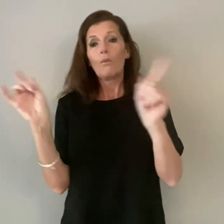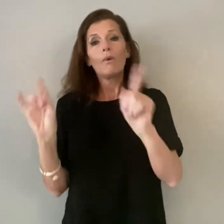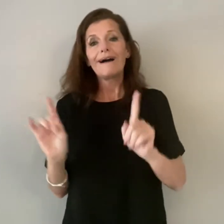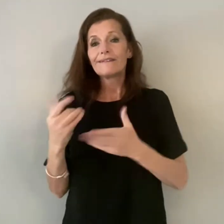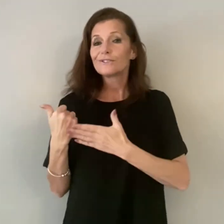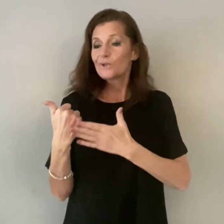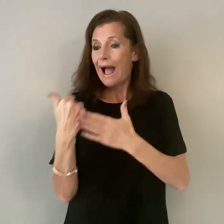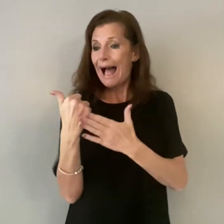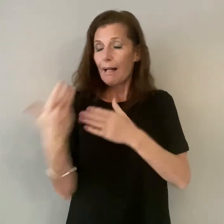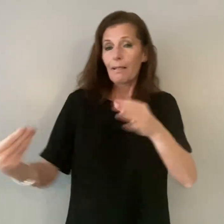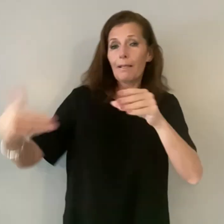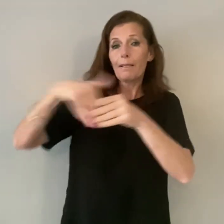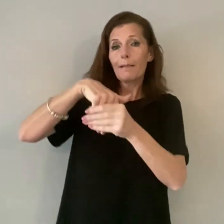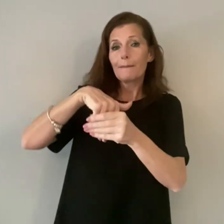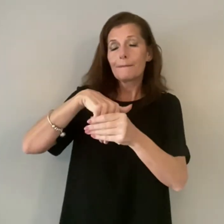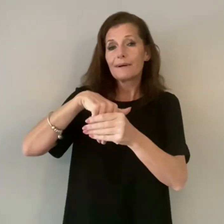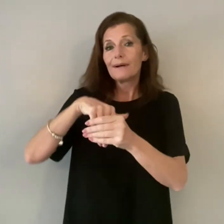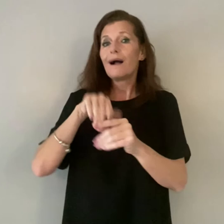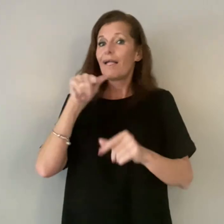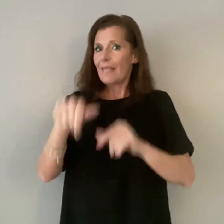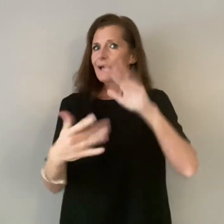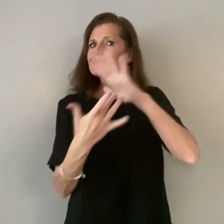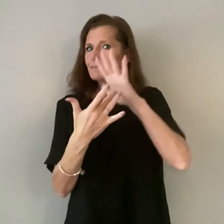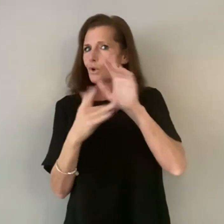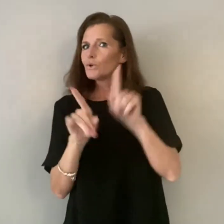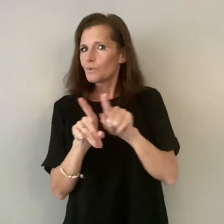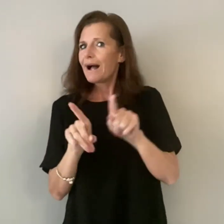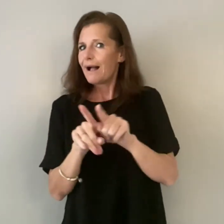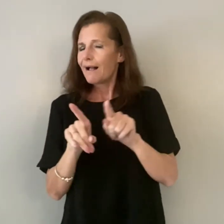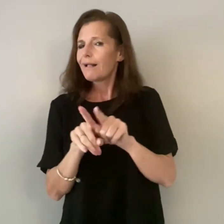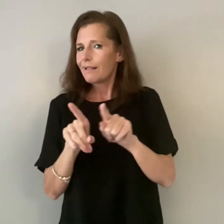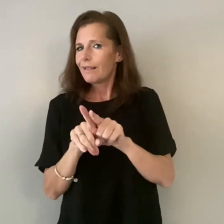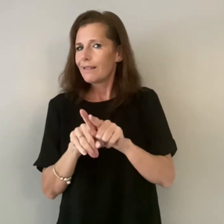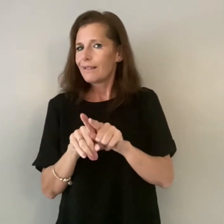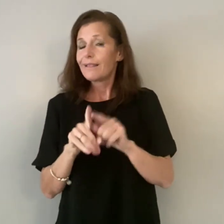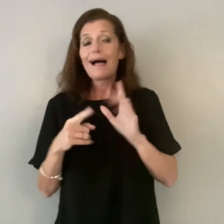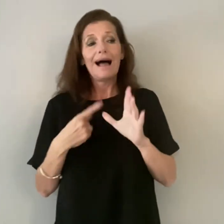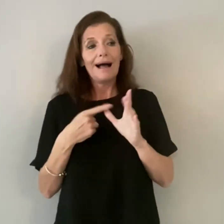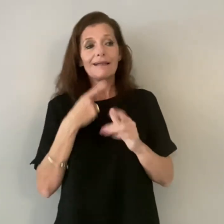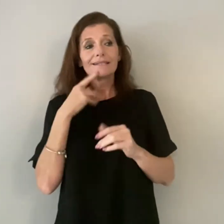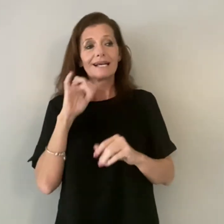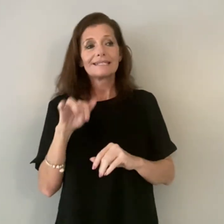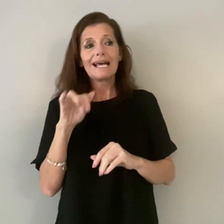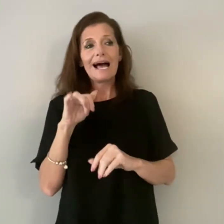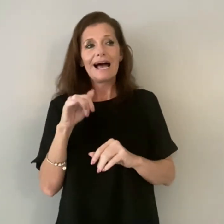what it is you're doing to help them join that board. And that's critical. Yeah, Onboarding.